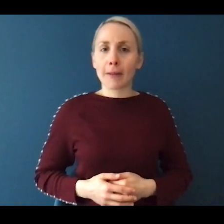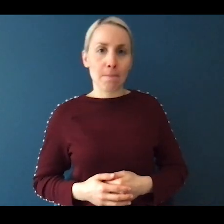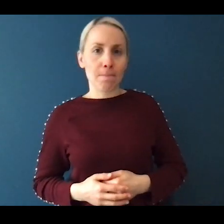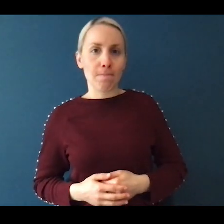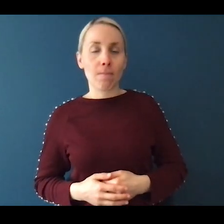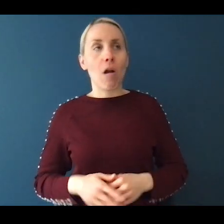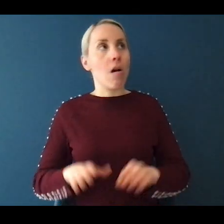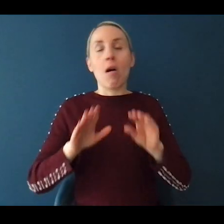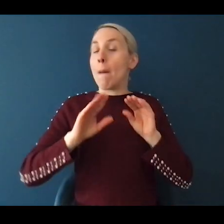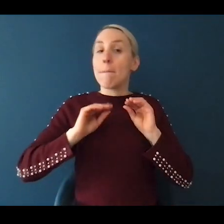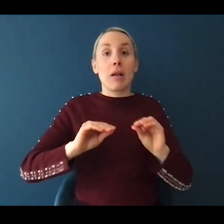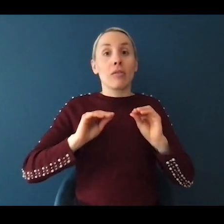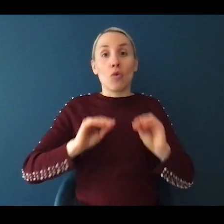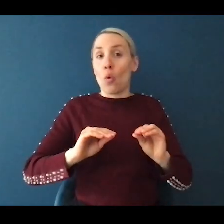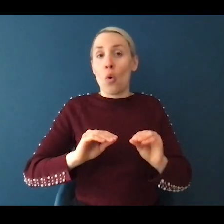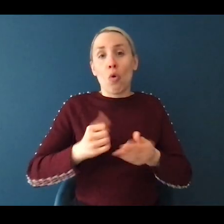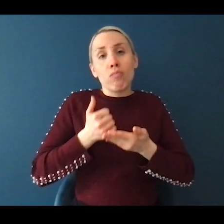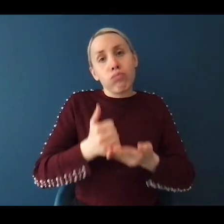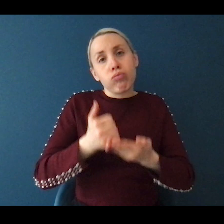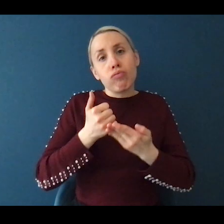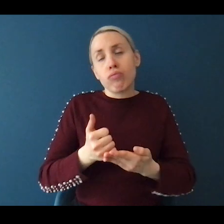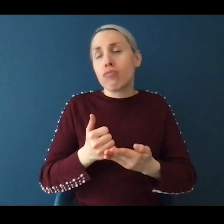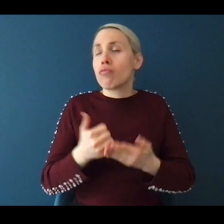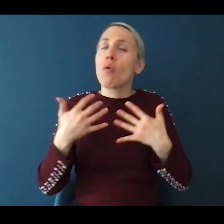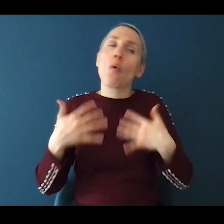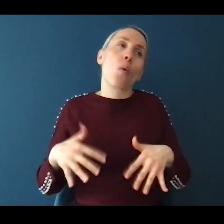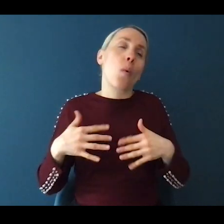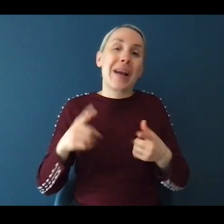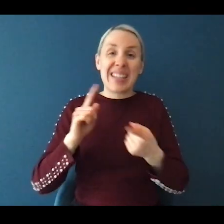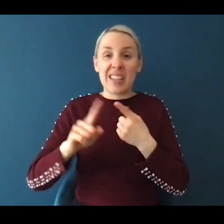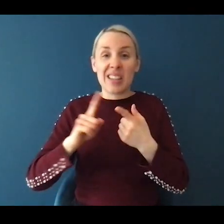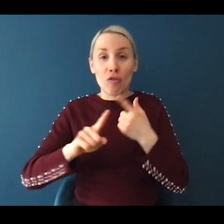say for me having different mentors was great in seeing different perspectives different